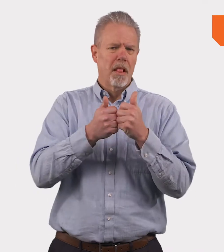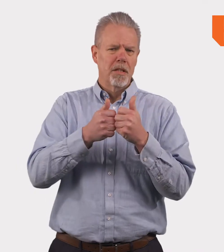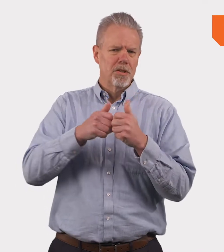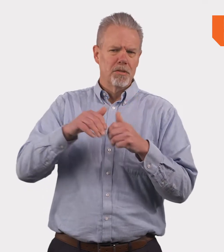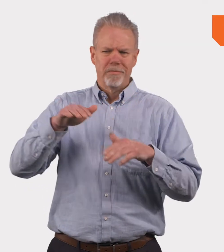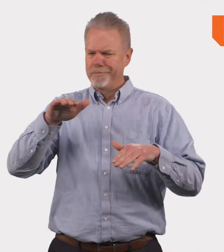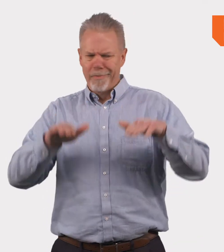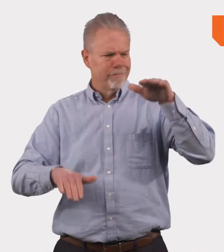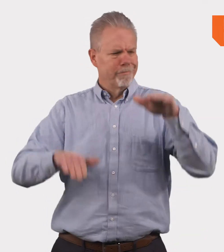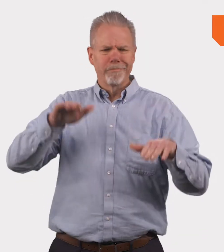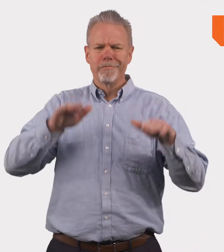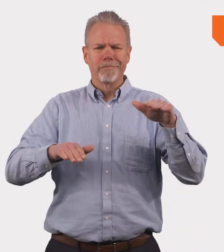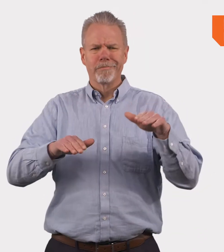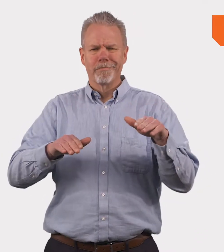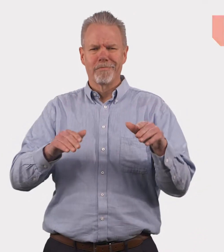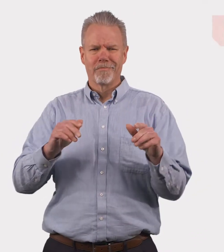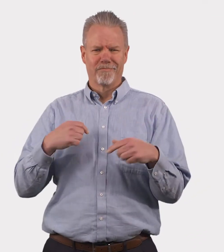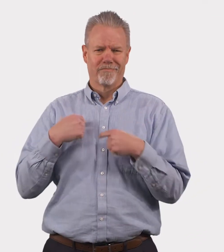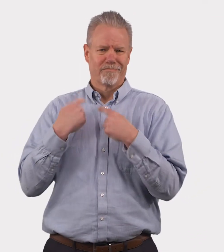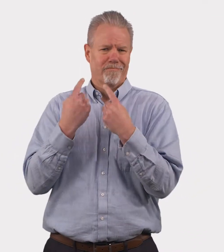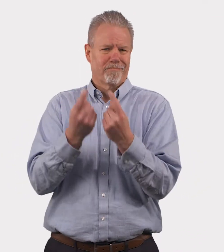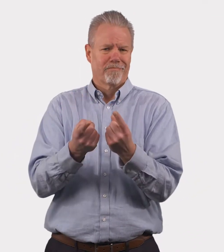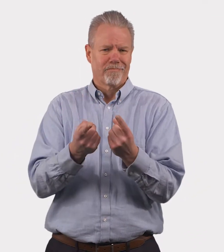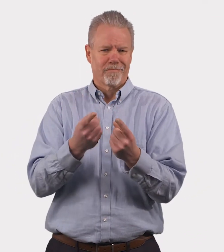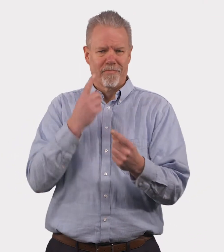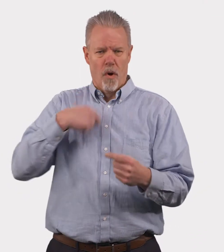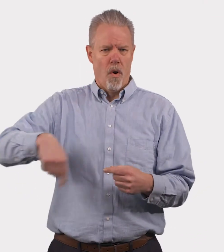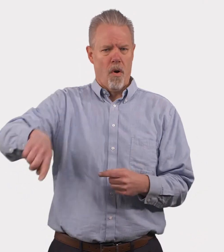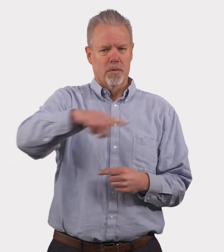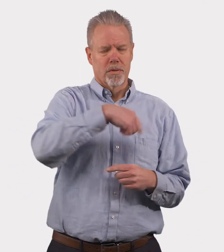The pandemic has been a balancing act for all of us.